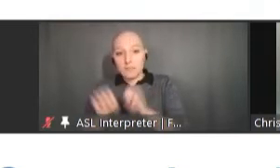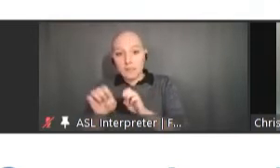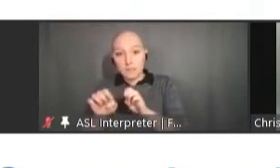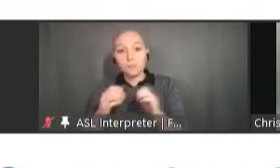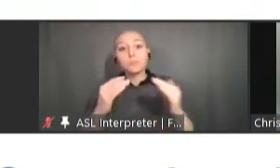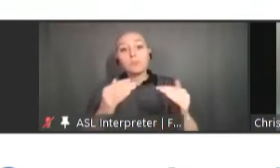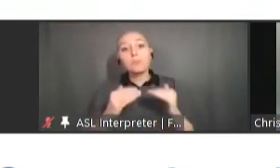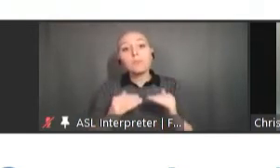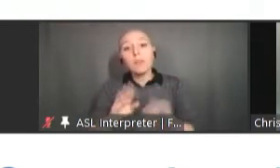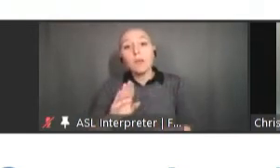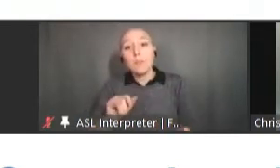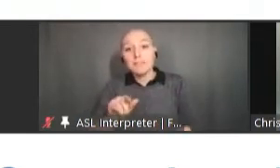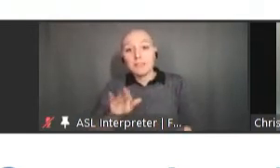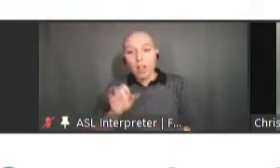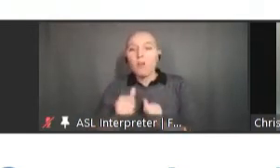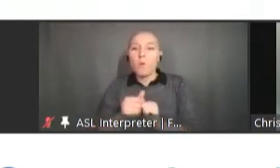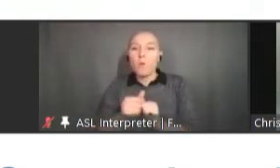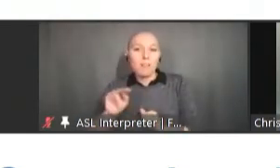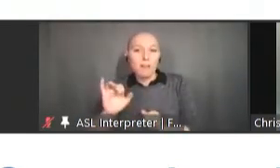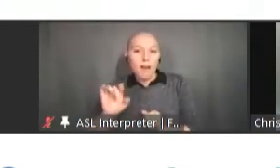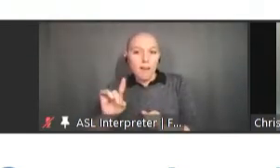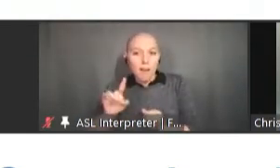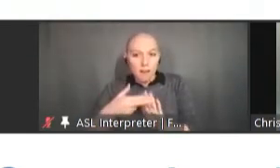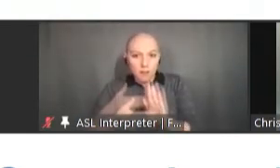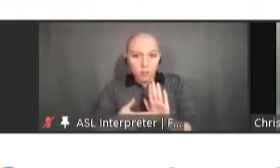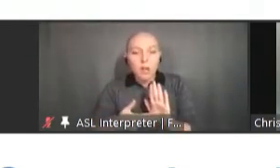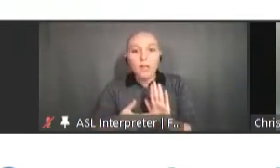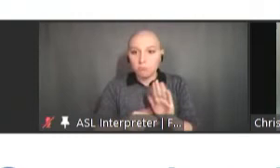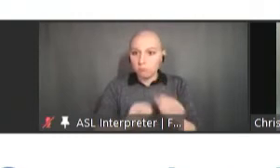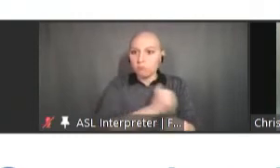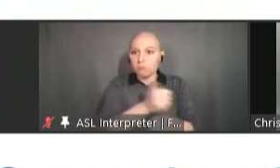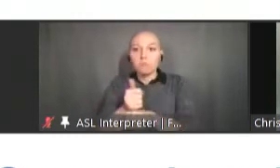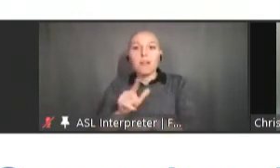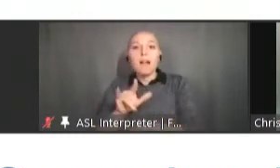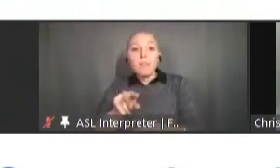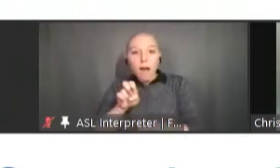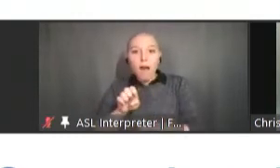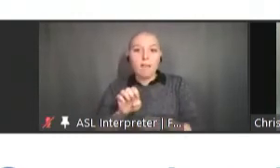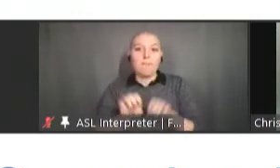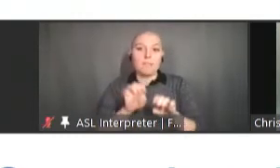established a live virus neutralization assay, which was then tech transferred to microbiologics.